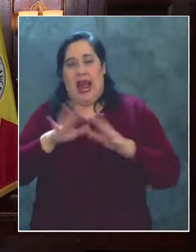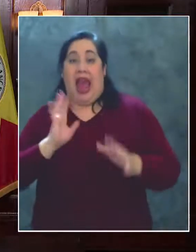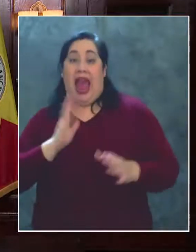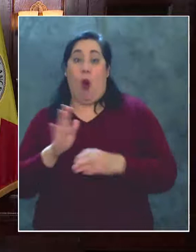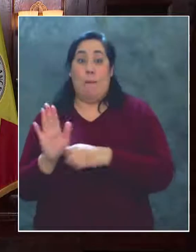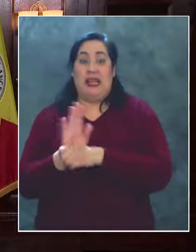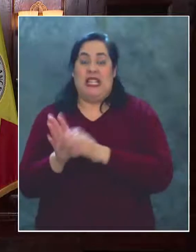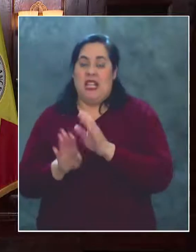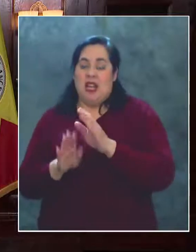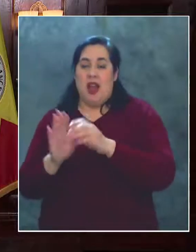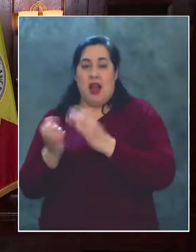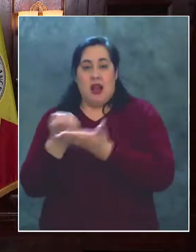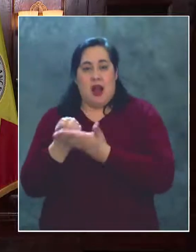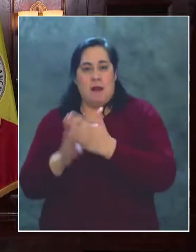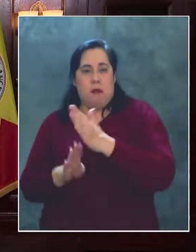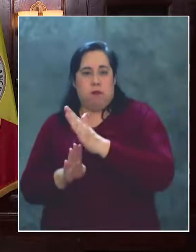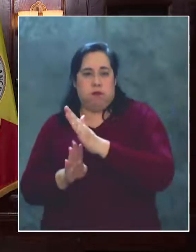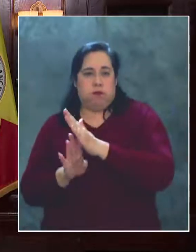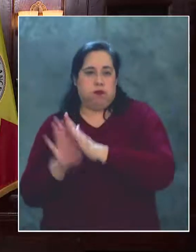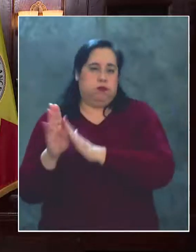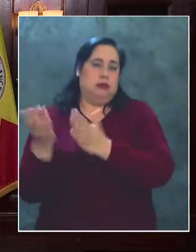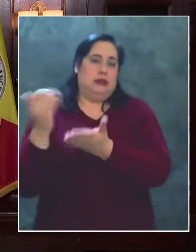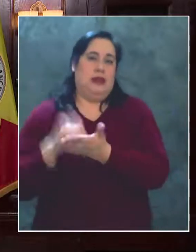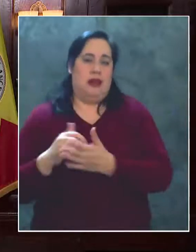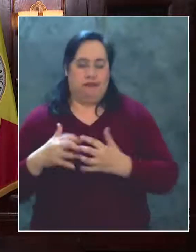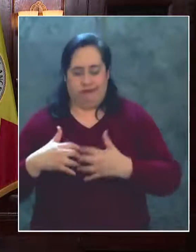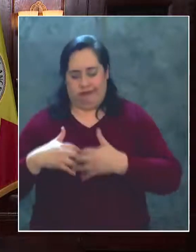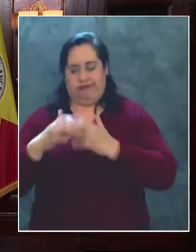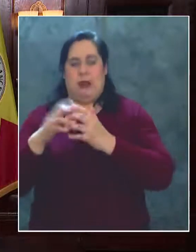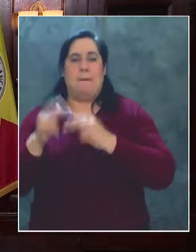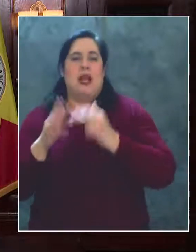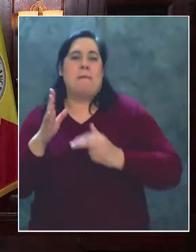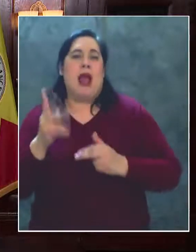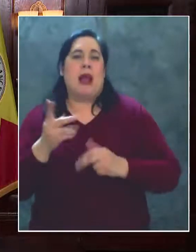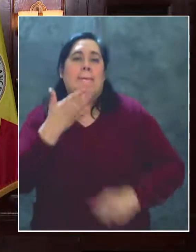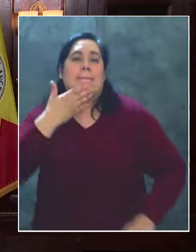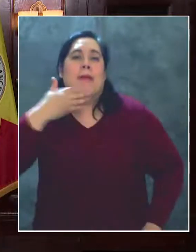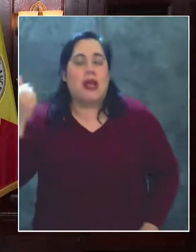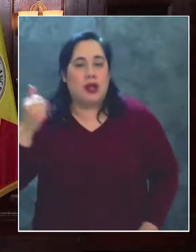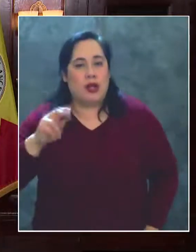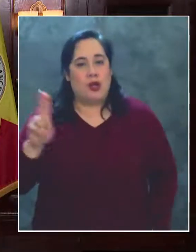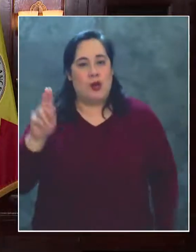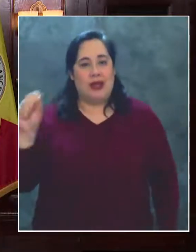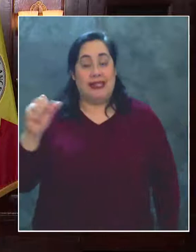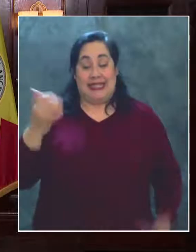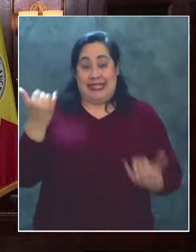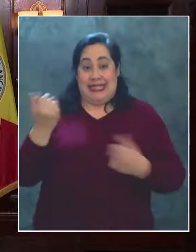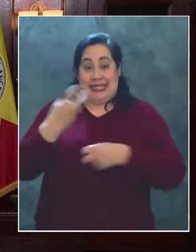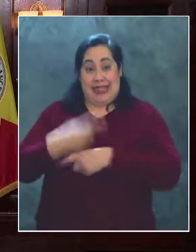BACK BETTER IN THE UNITED STATES OF AMERICA. TONIGHT I JOIN MAYOR FRZ ACROSS THE COUNTRY DISCUSSING THE